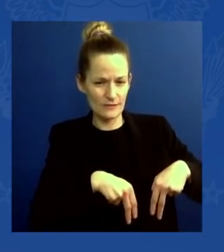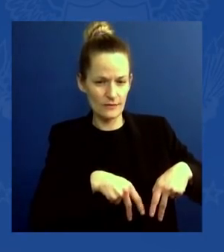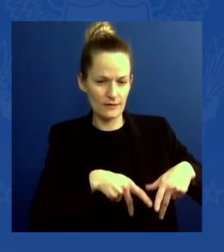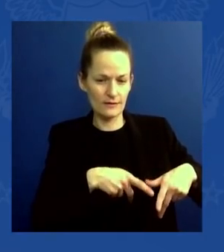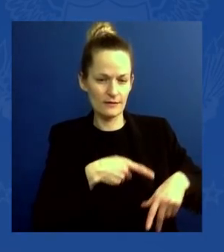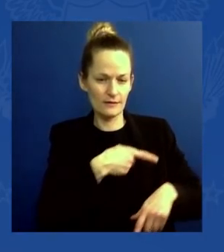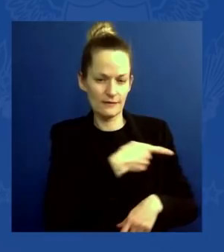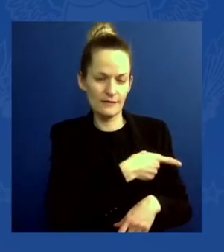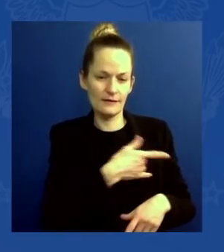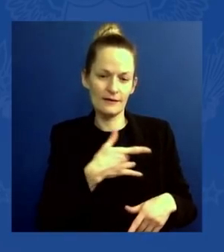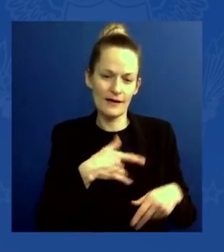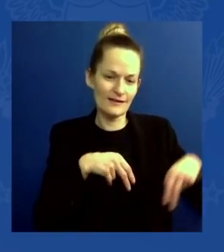But here's the deal.